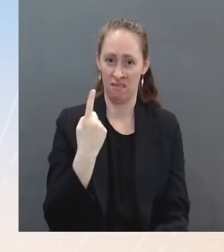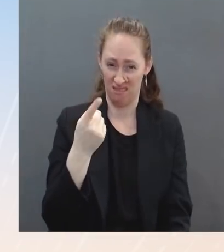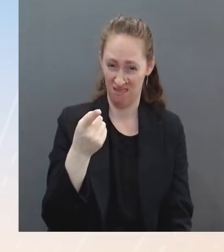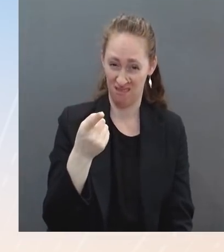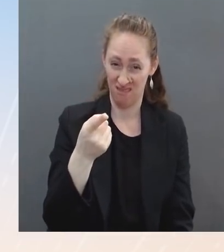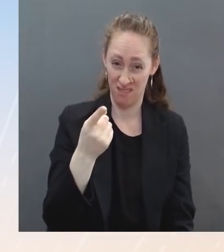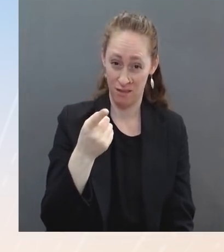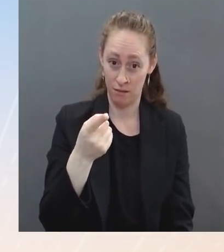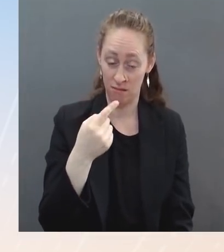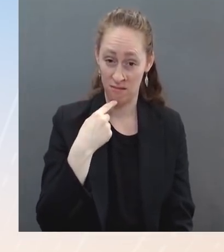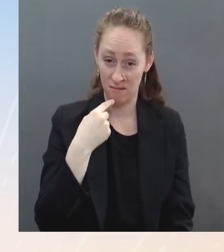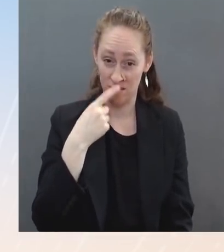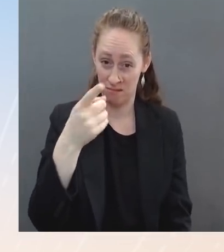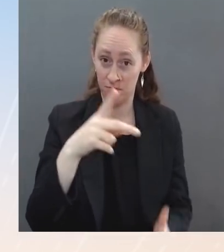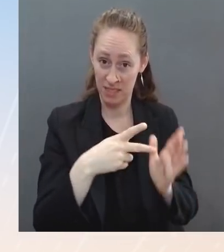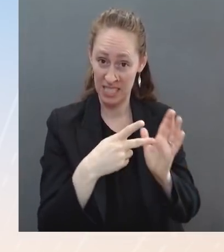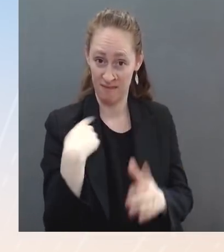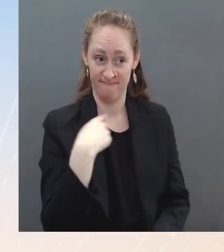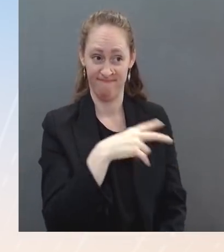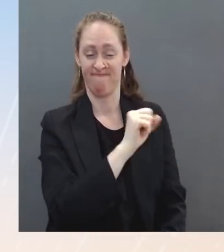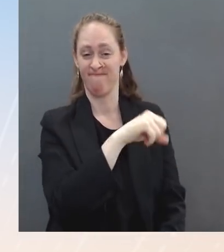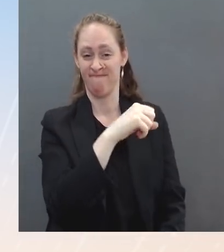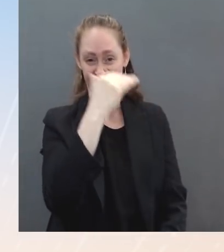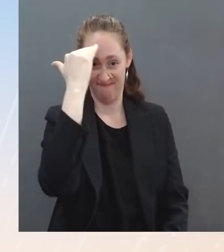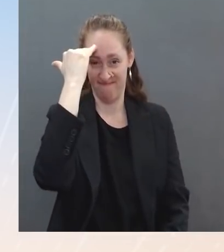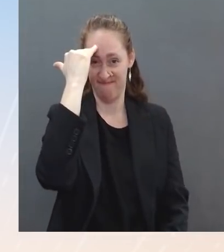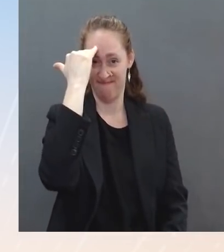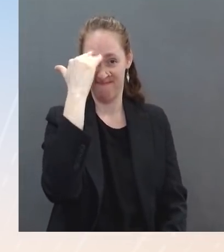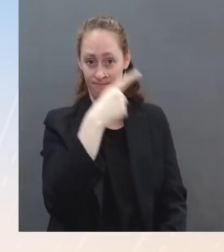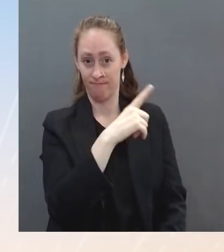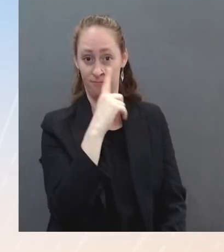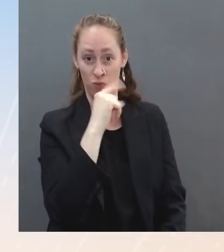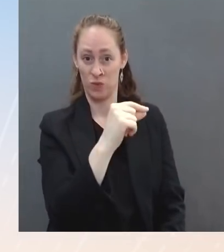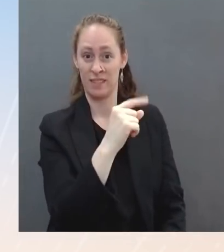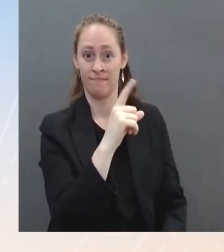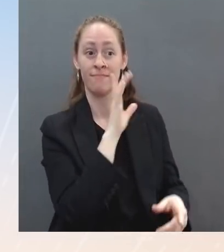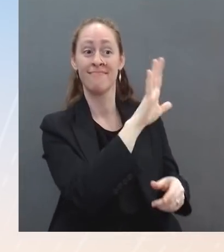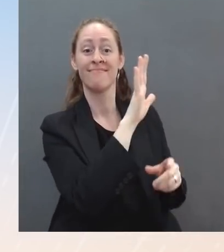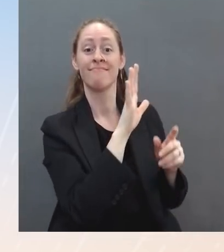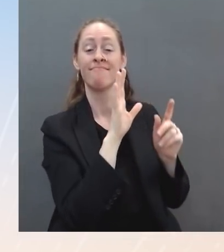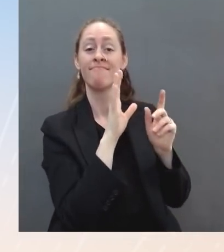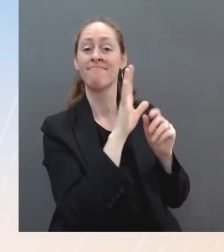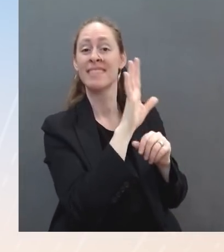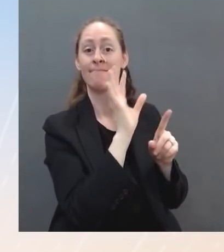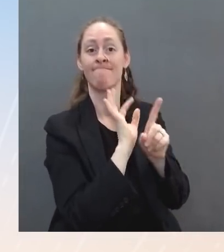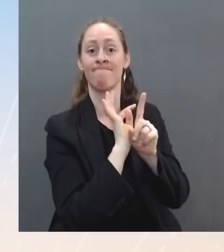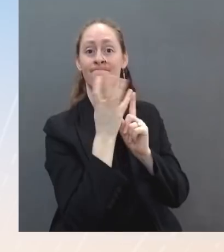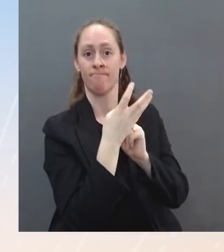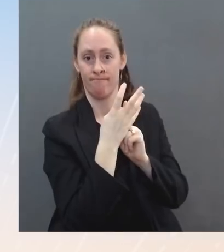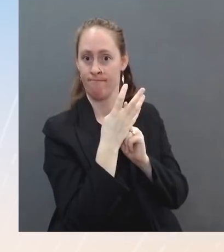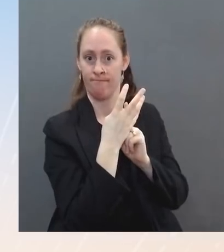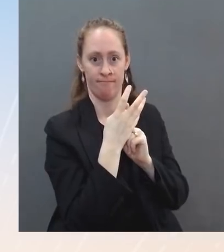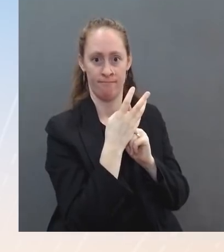We were clear yesterday that we shared a piece of information that helps paint a picture about how this has been a strategic failure for Russia. There --